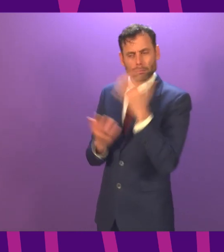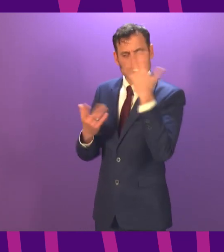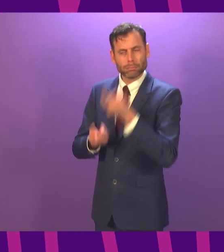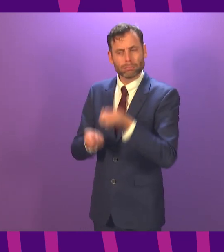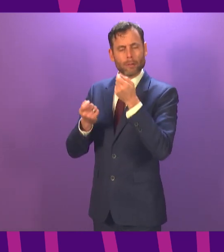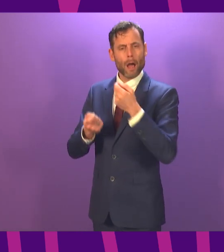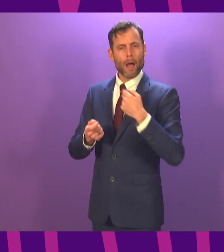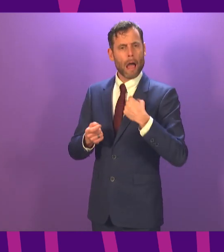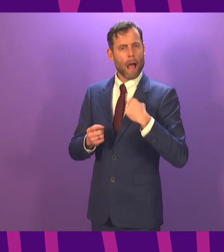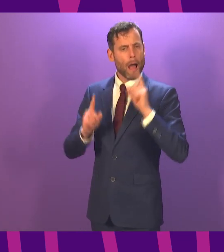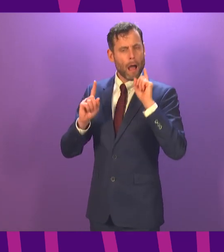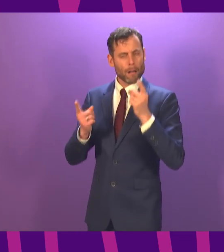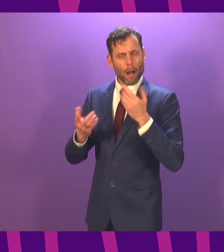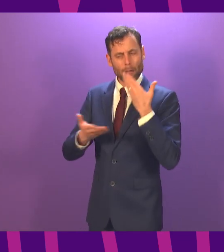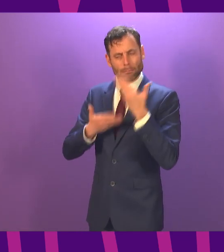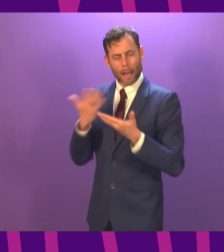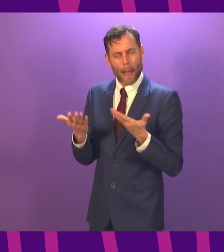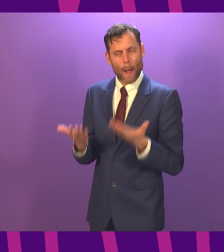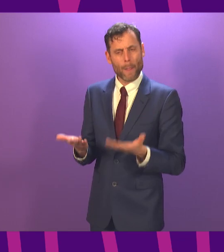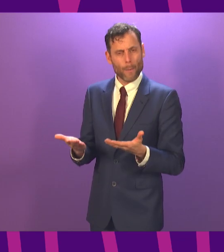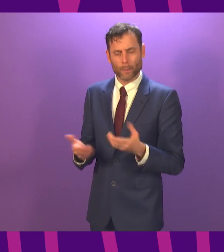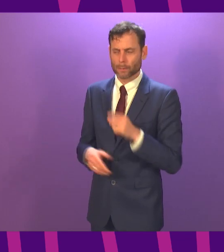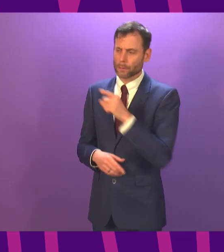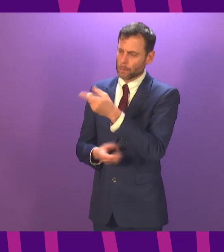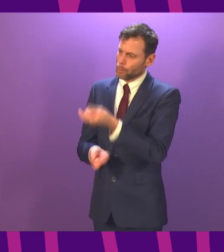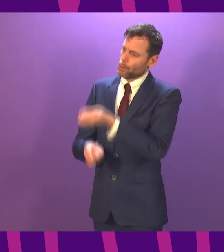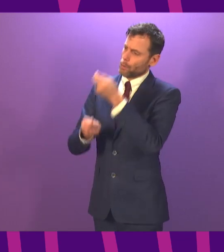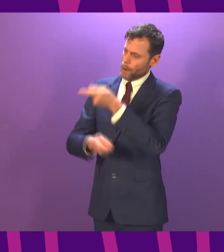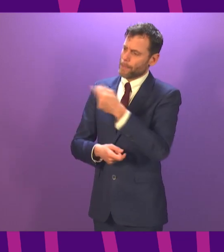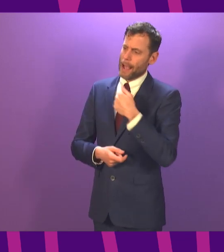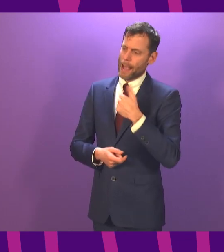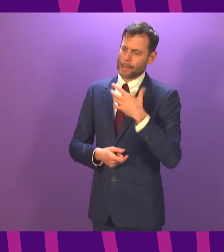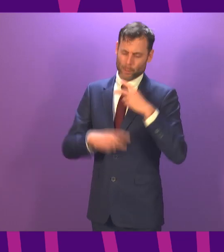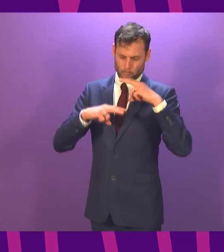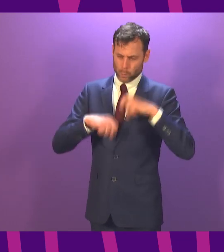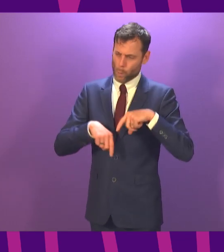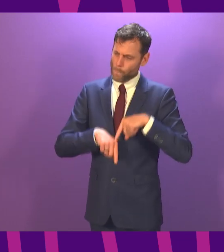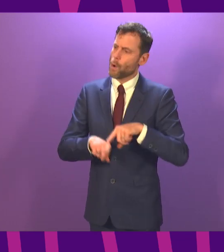to answer it in detail right now. I undertake to take that away and look specifically, within